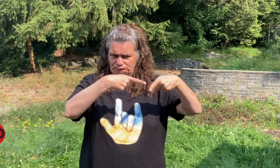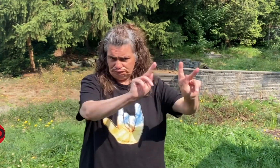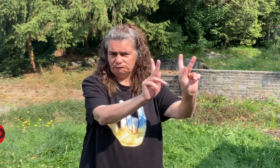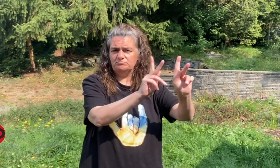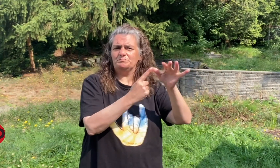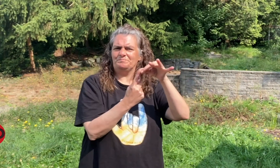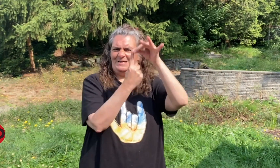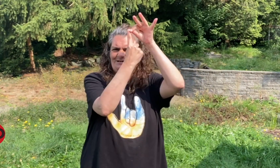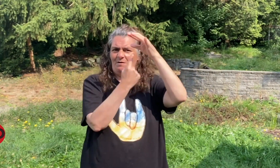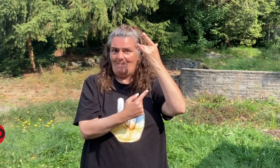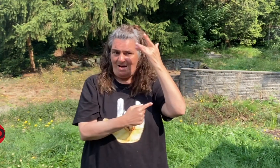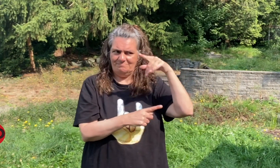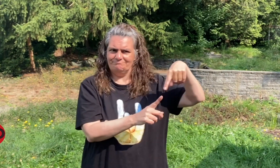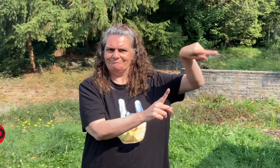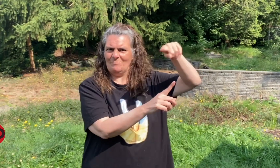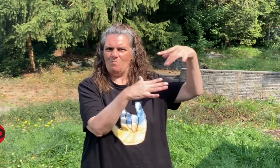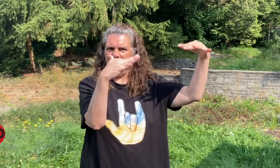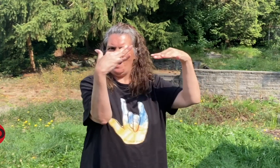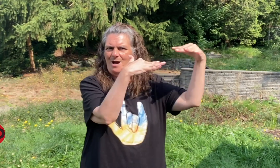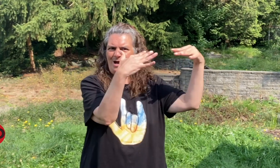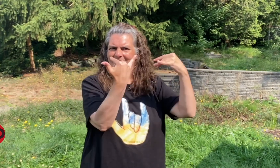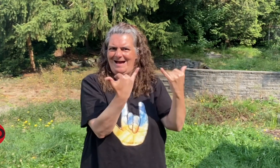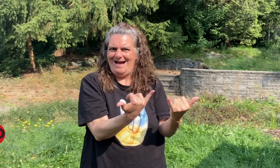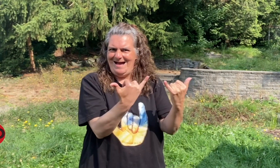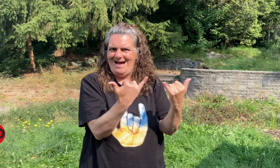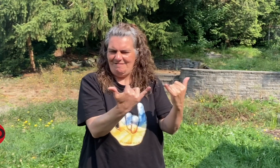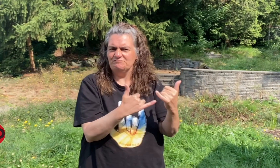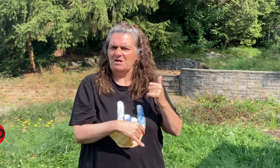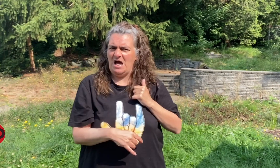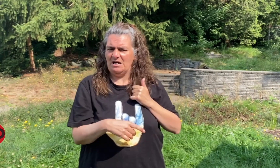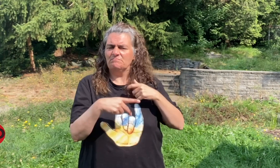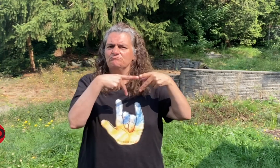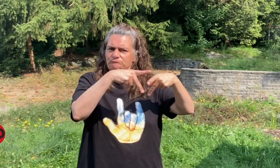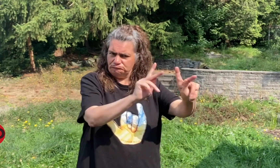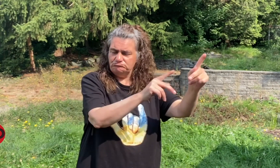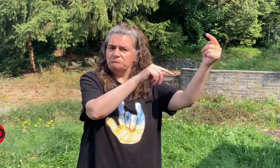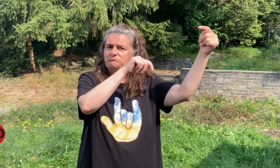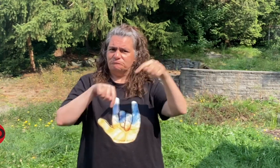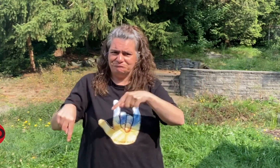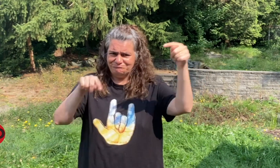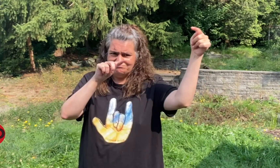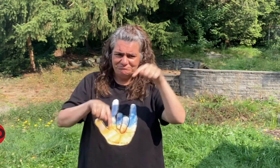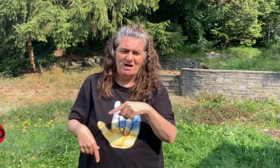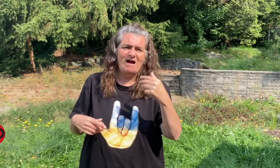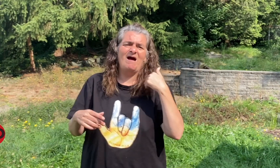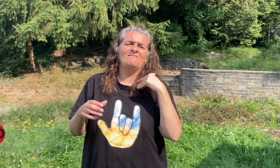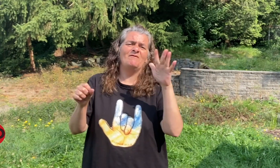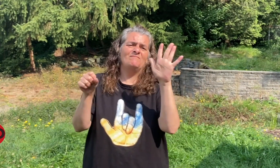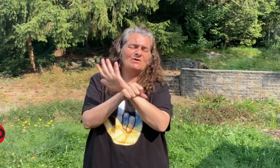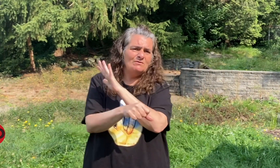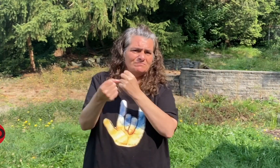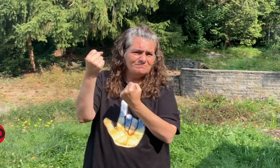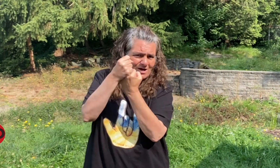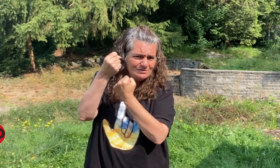is still taking place now. Canada allows them to come here and